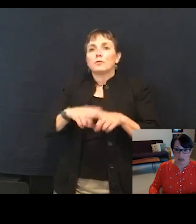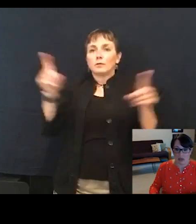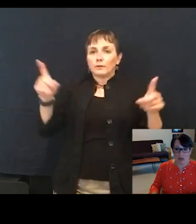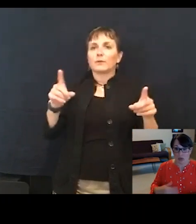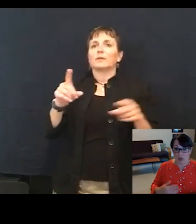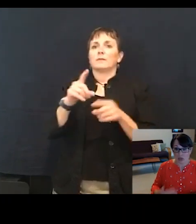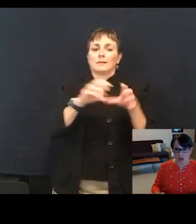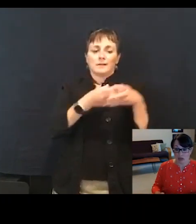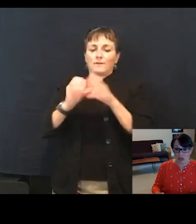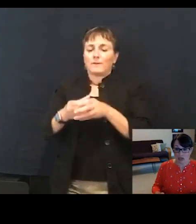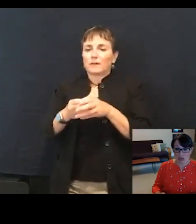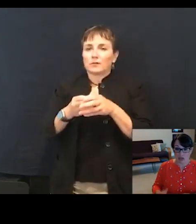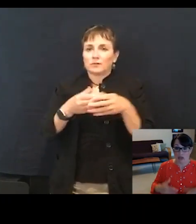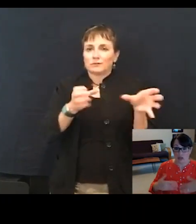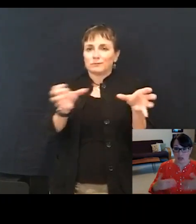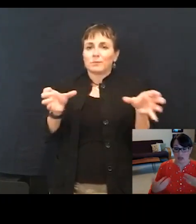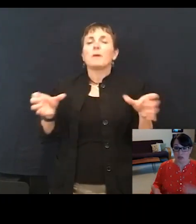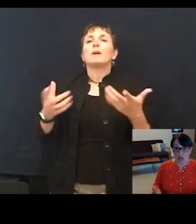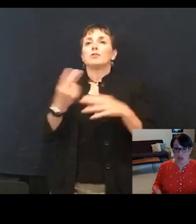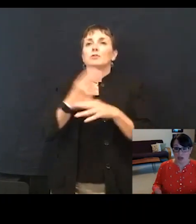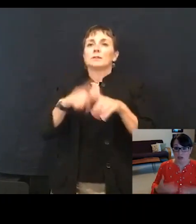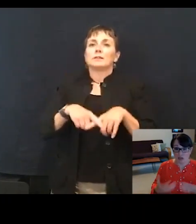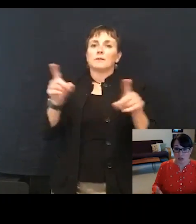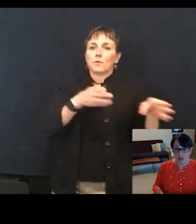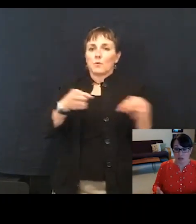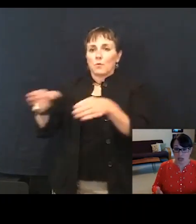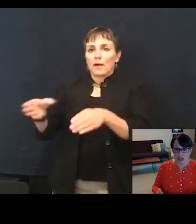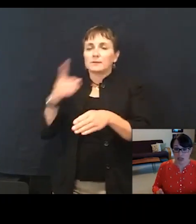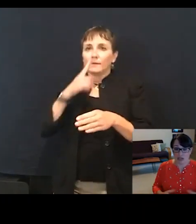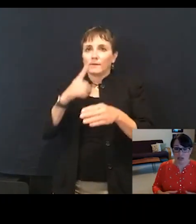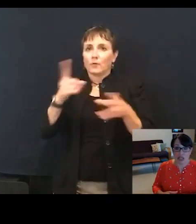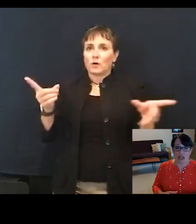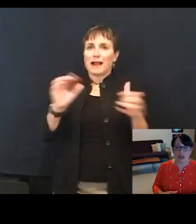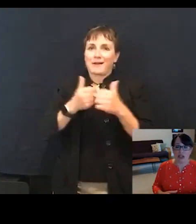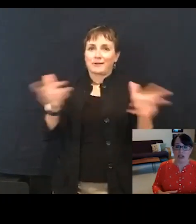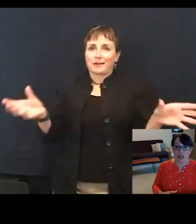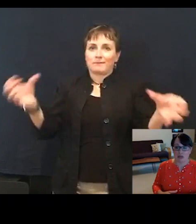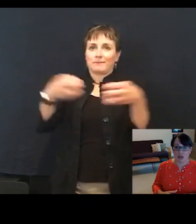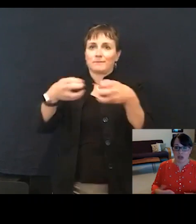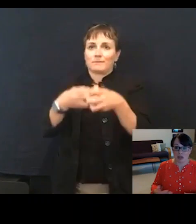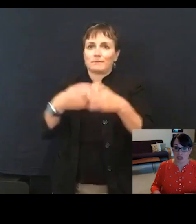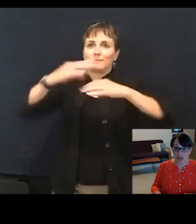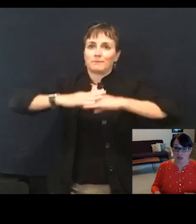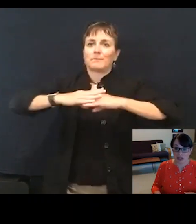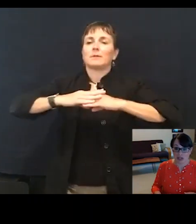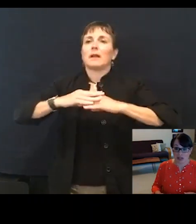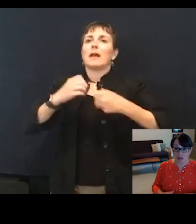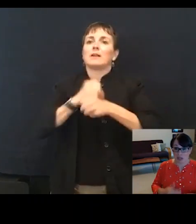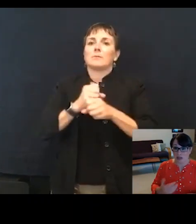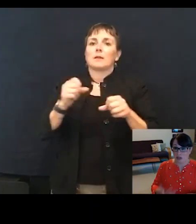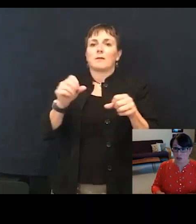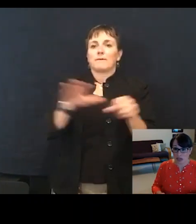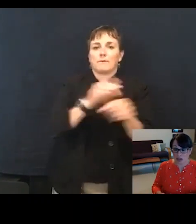to promote recombination and ultimately make full length myosin 7A. We don't have time to get into the molecular biology